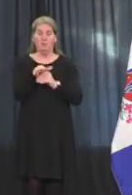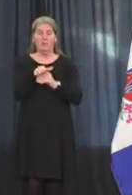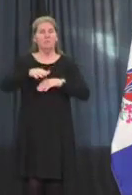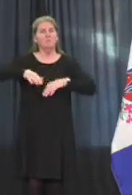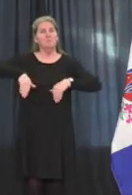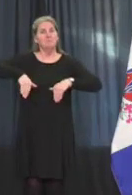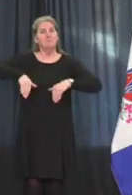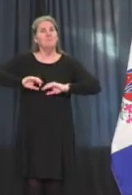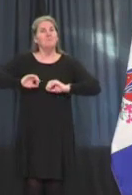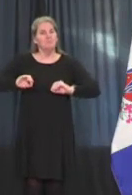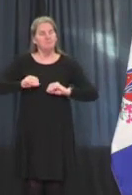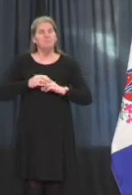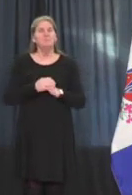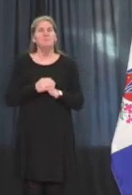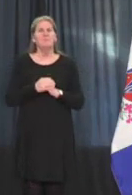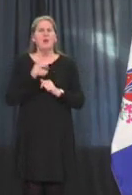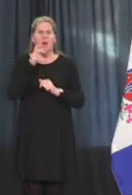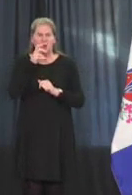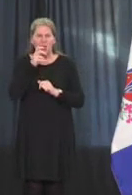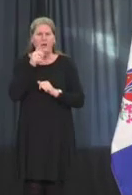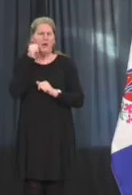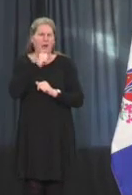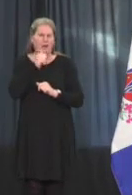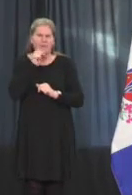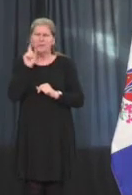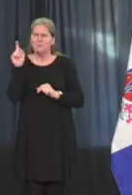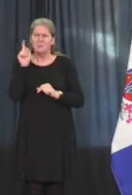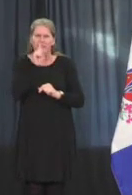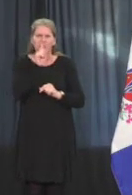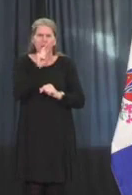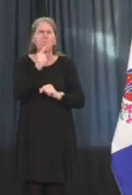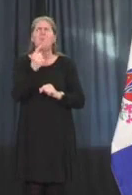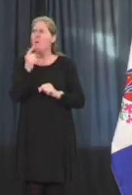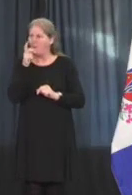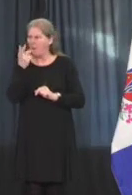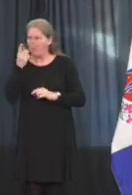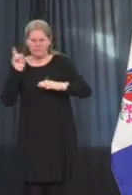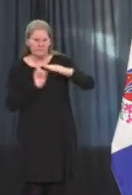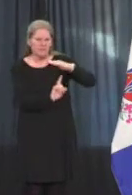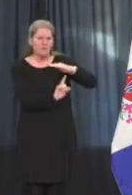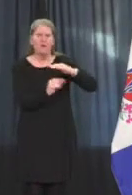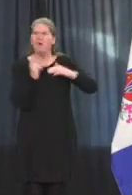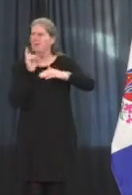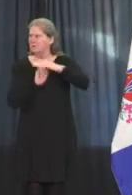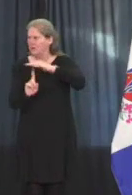WE ARE HEARING STORIES EVERY DAY OF PEOPLE SELF-ISOLATING, PRACTICING PHYSICAL DISTANCING,